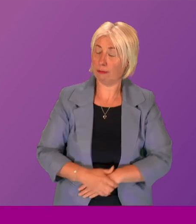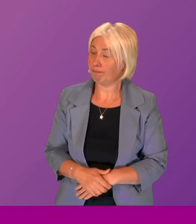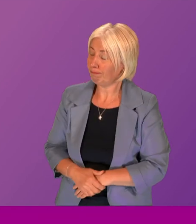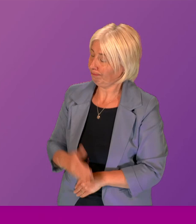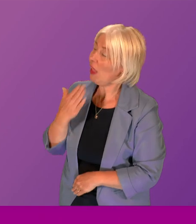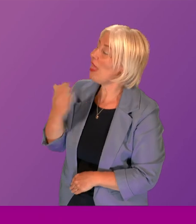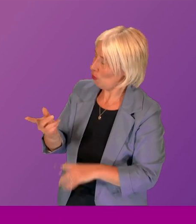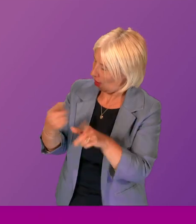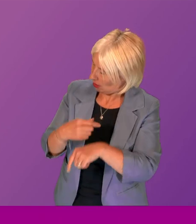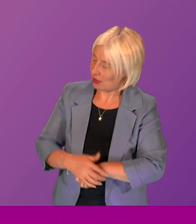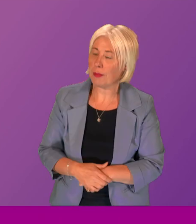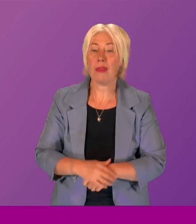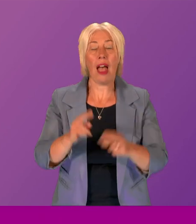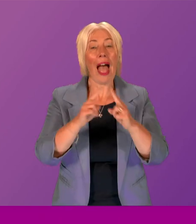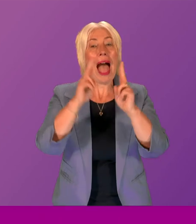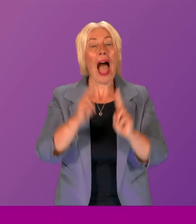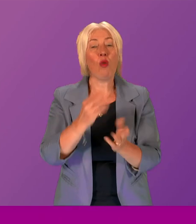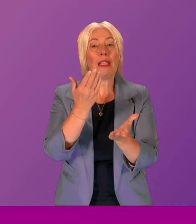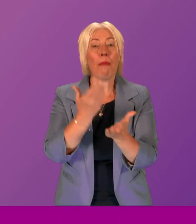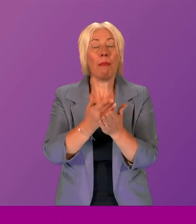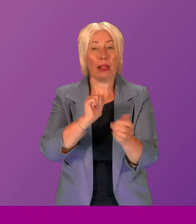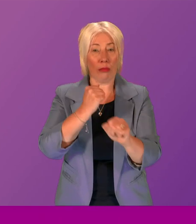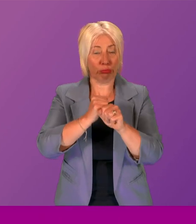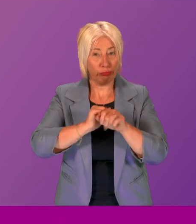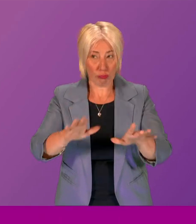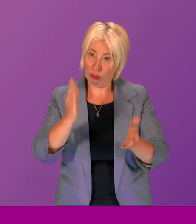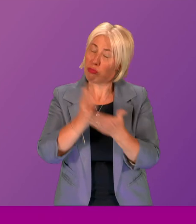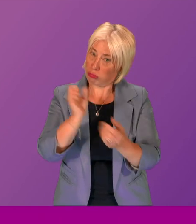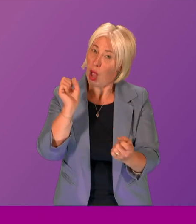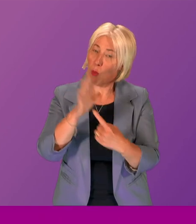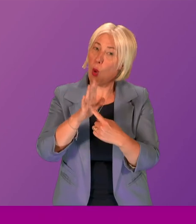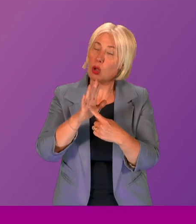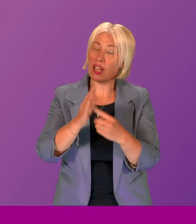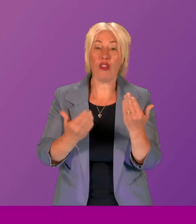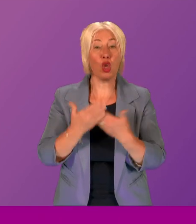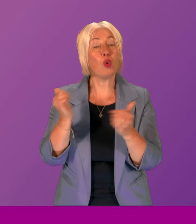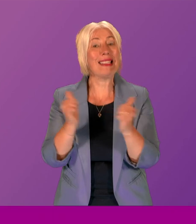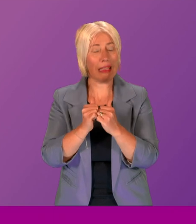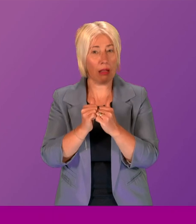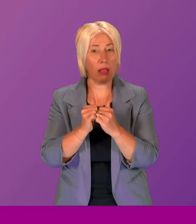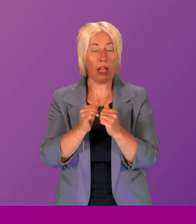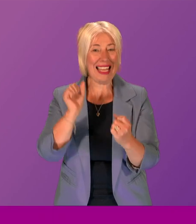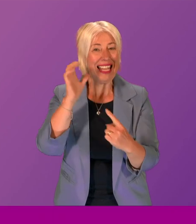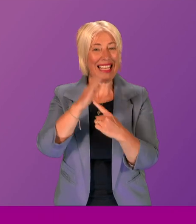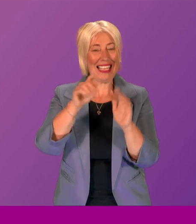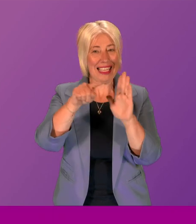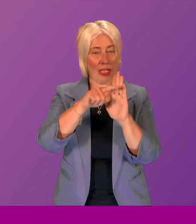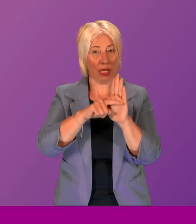The publication of the housing bill is an important step in delivering the new deal for tenants. It includes key policies that the Scottish Greens consider